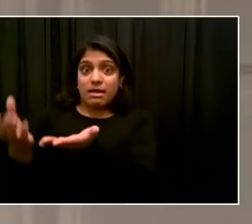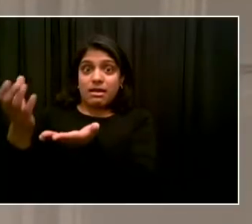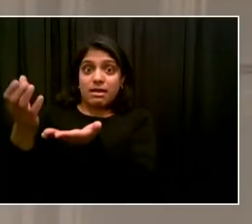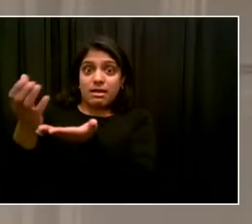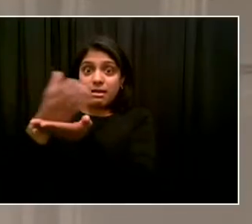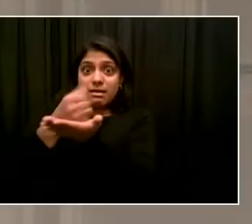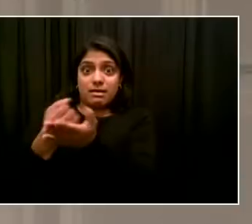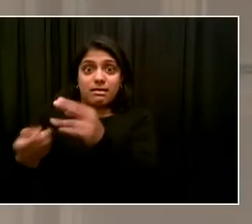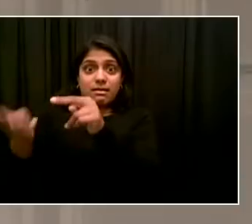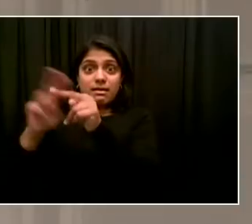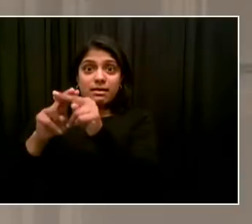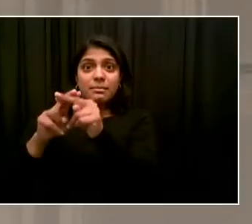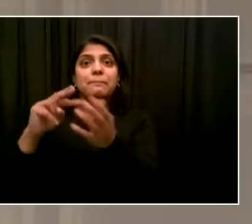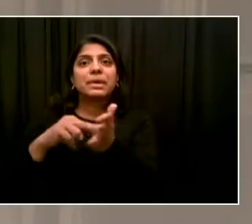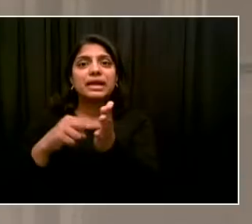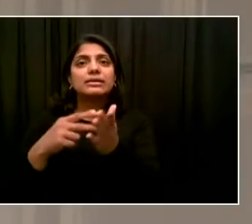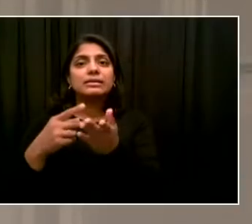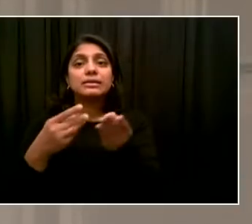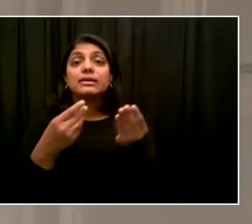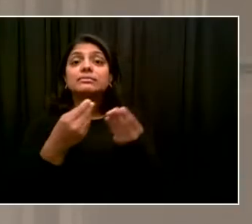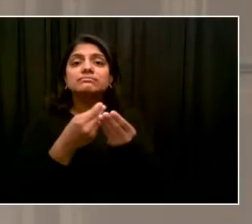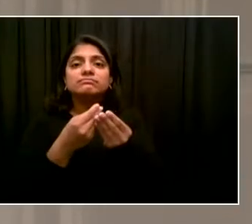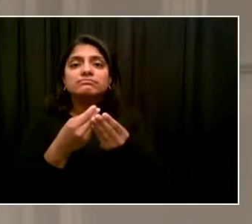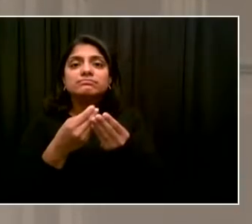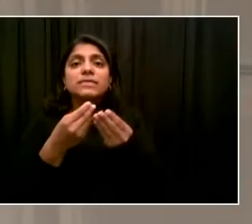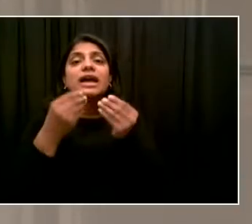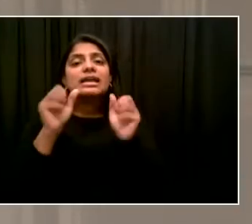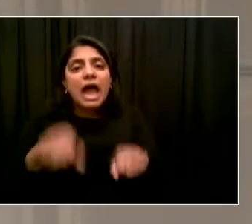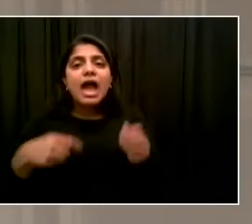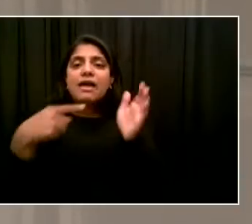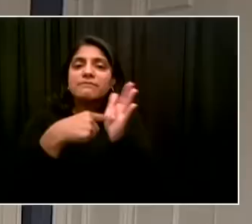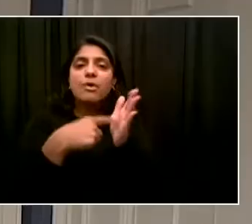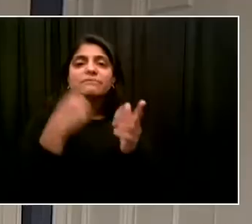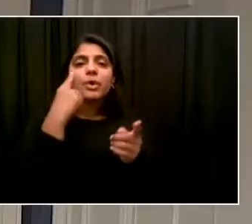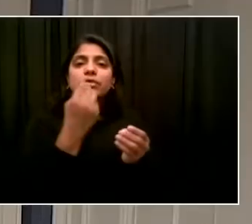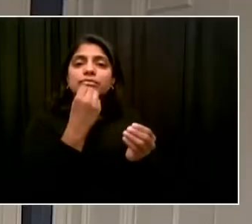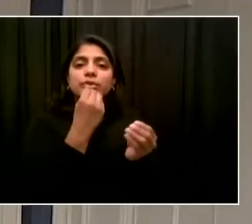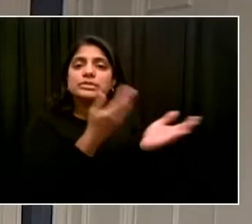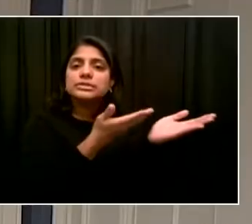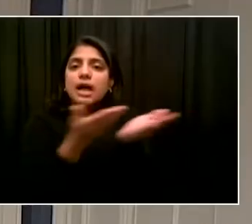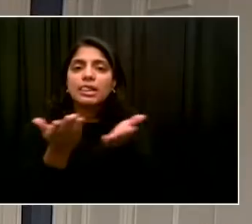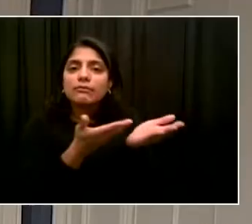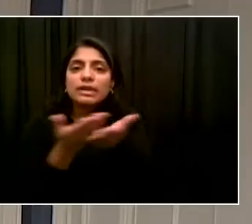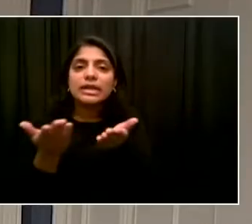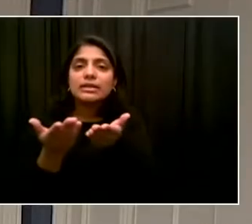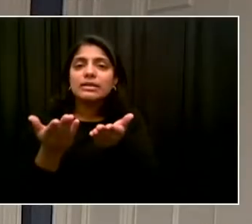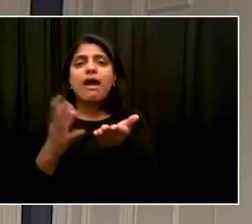THE ADVOCATES WERE SO HAPPY I REALLY WANT TO TAKE THAT